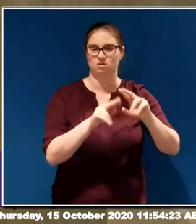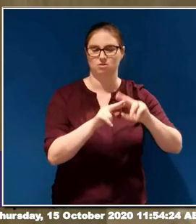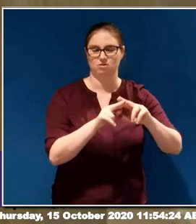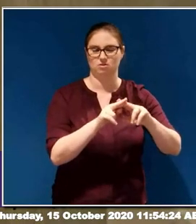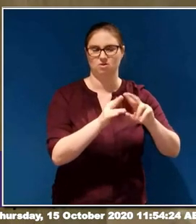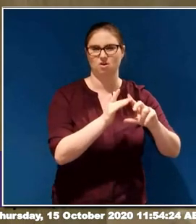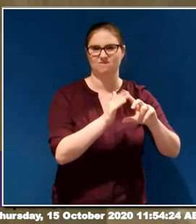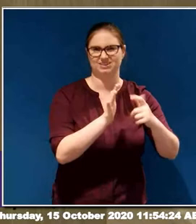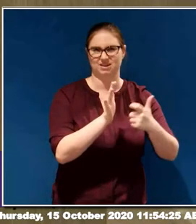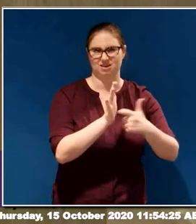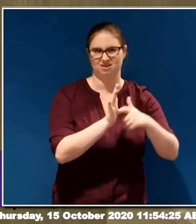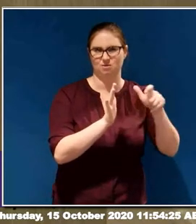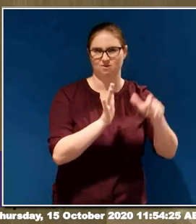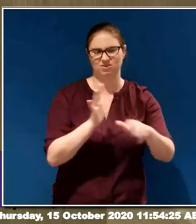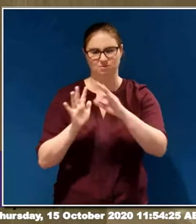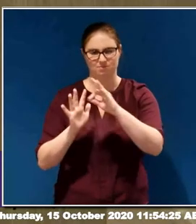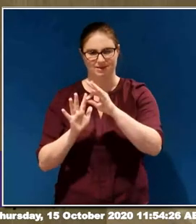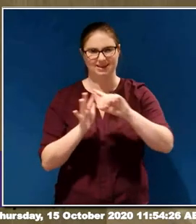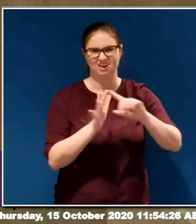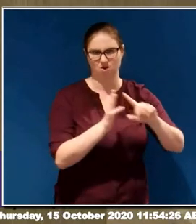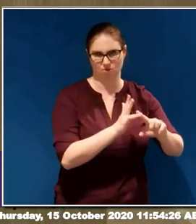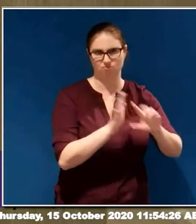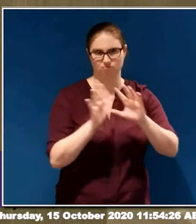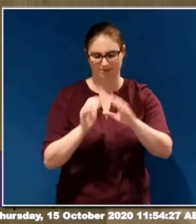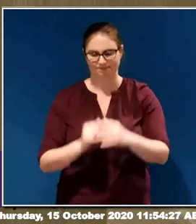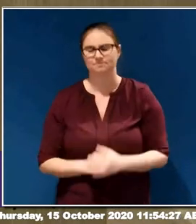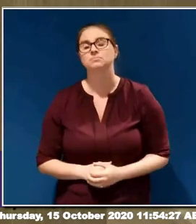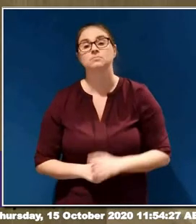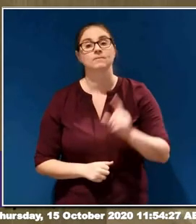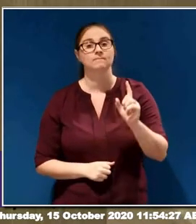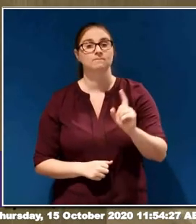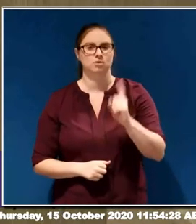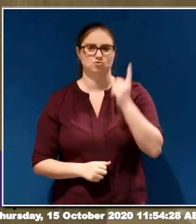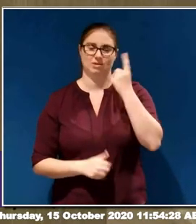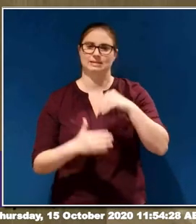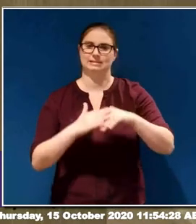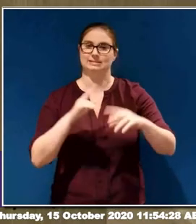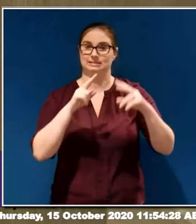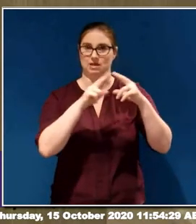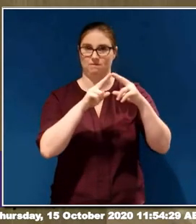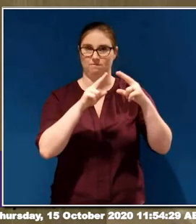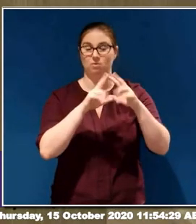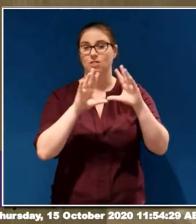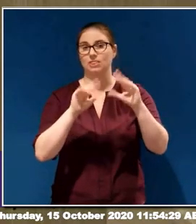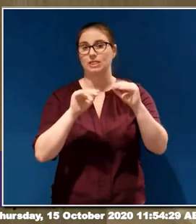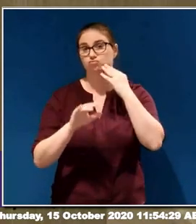And more recently in metropolitan Brisbane? Yes. So when for Brisbane?